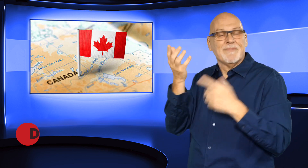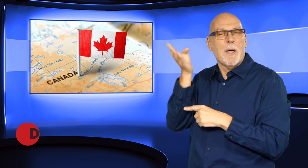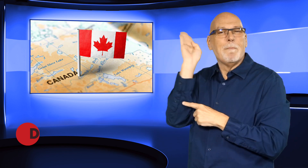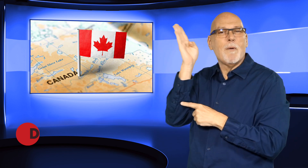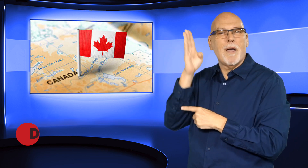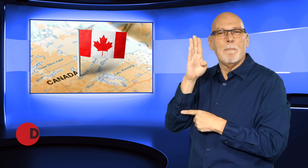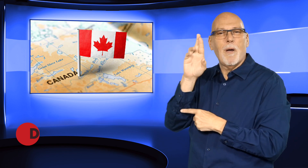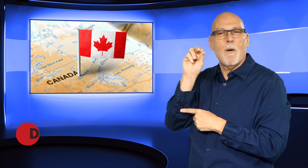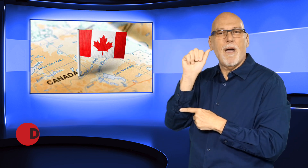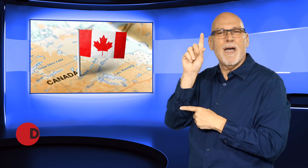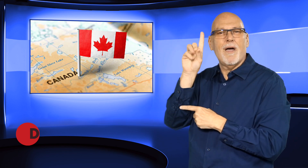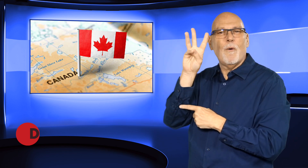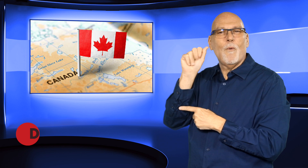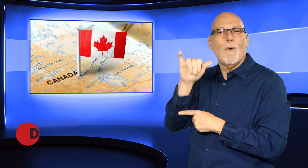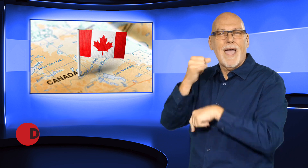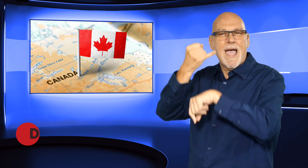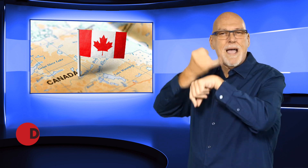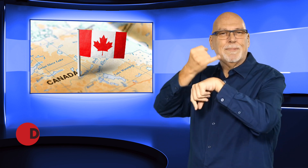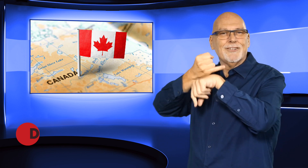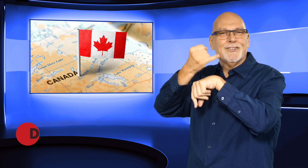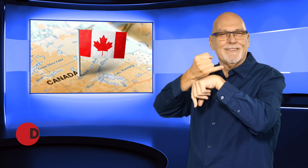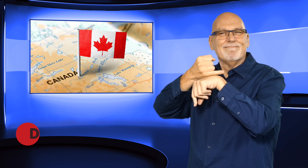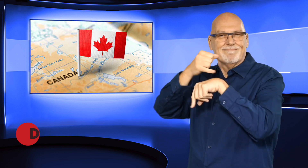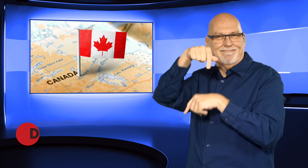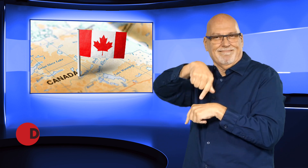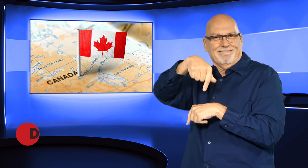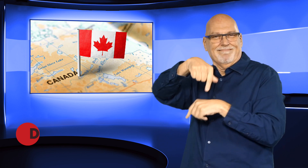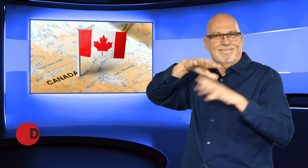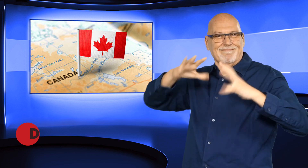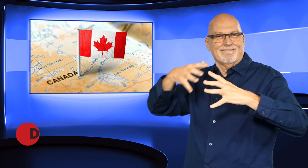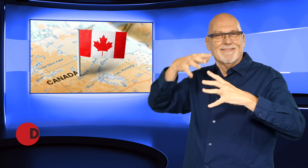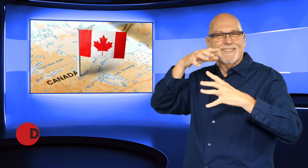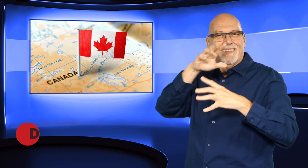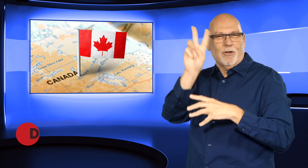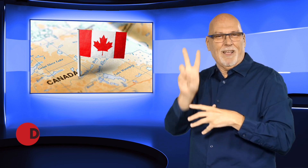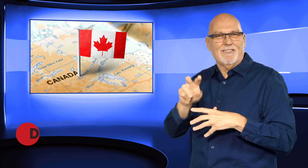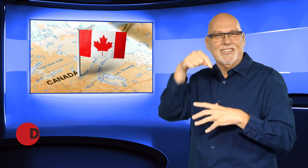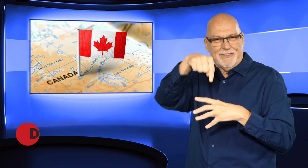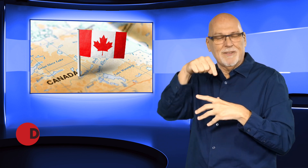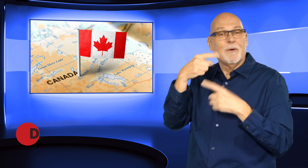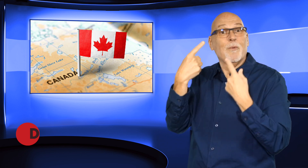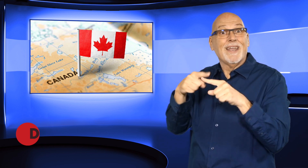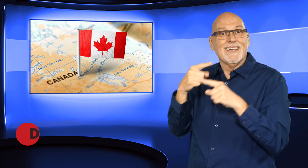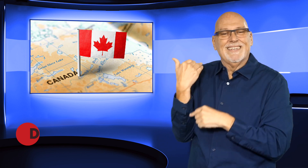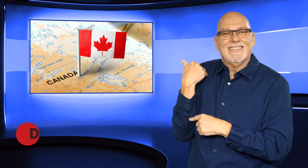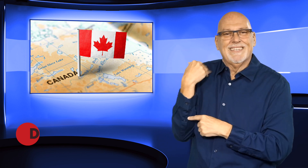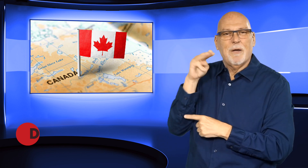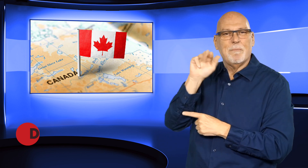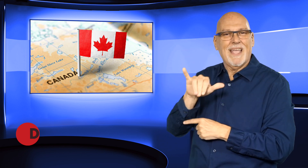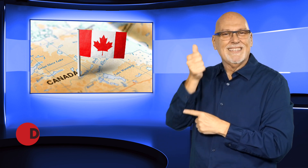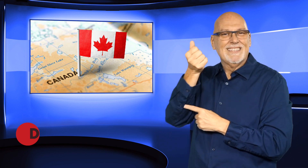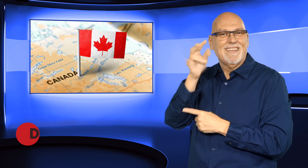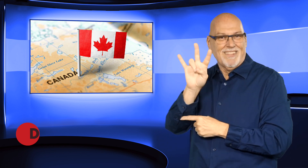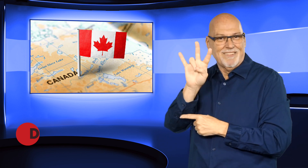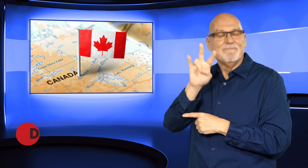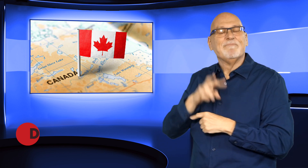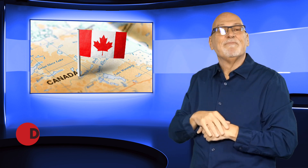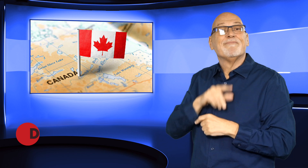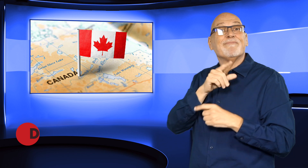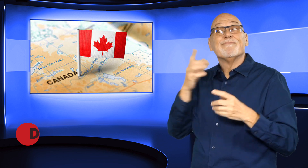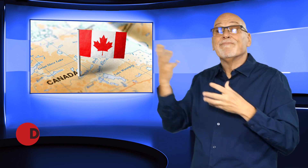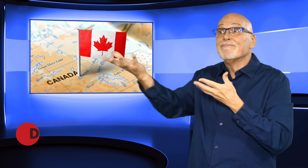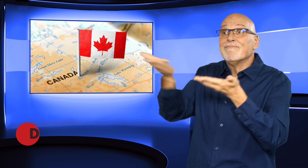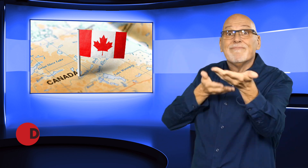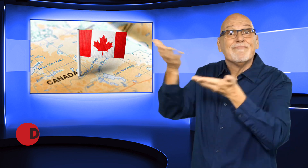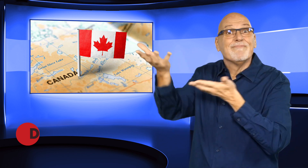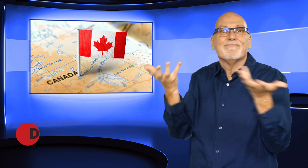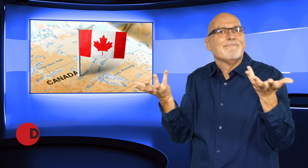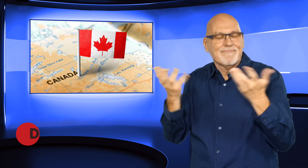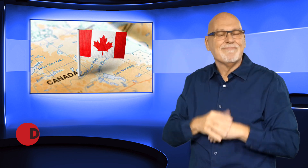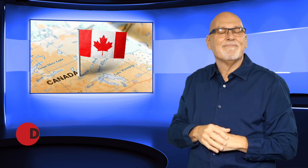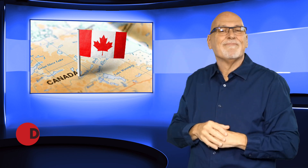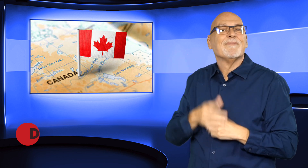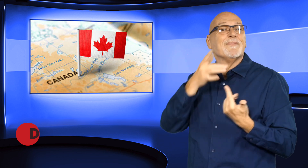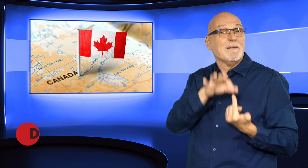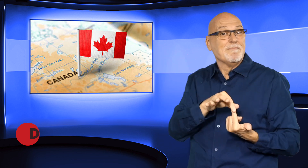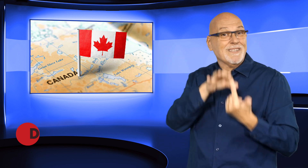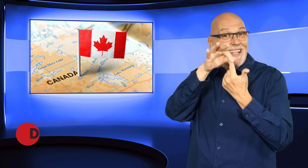VCC hosted a celebration at its Broadway campus on May 17 with special